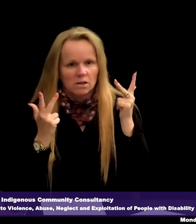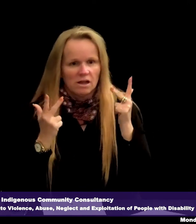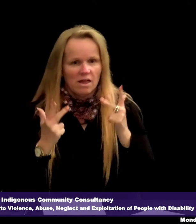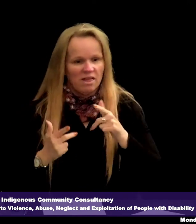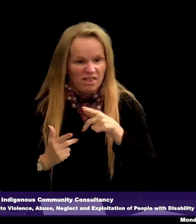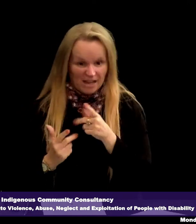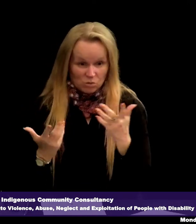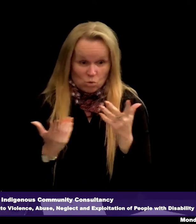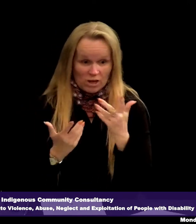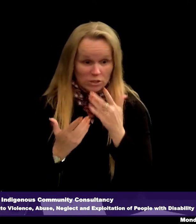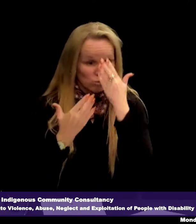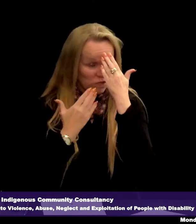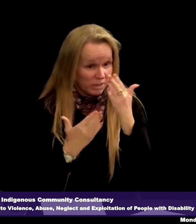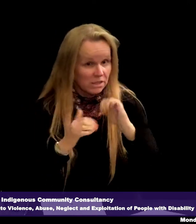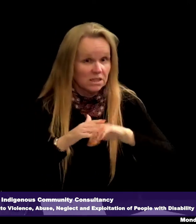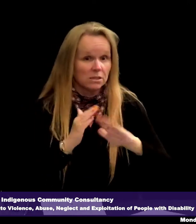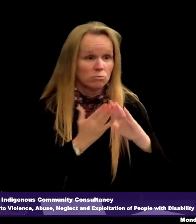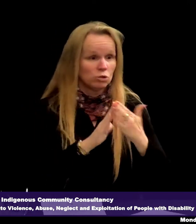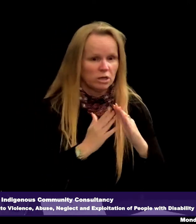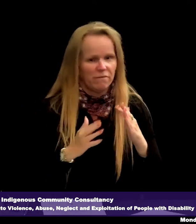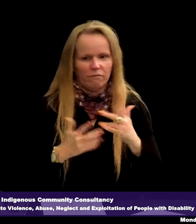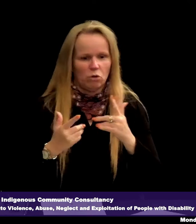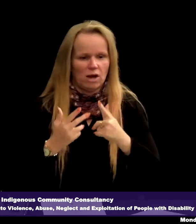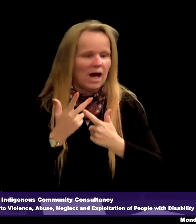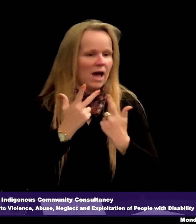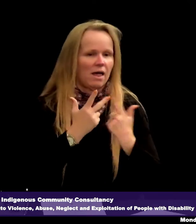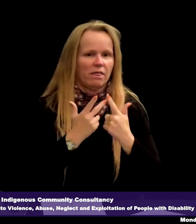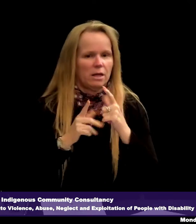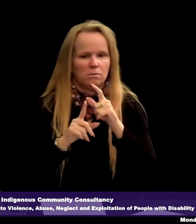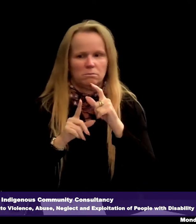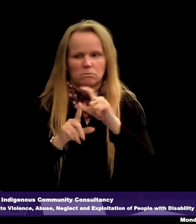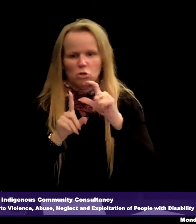They are very visual. And they're well respected in community.